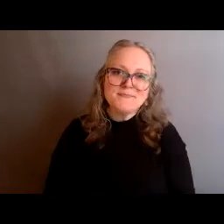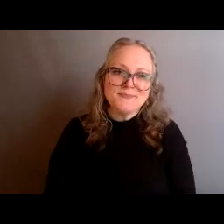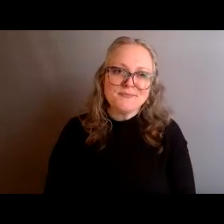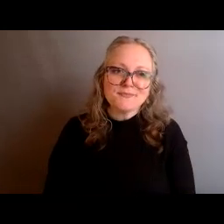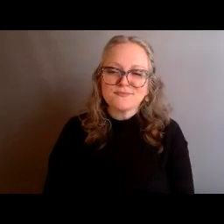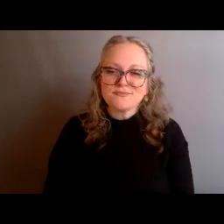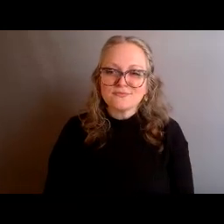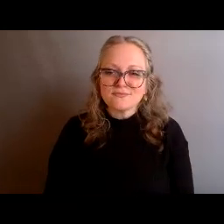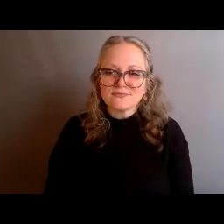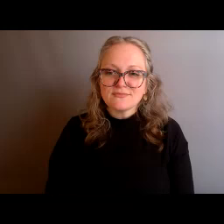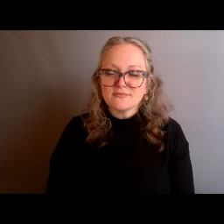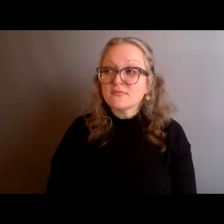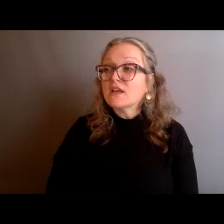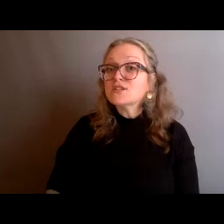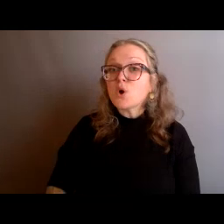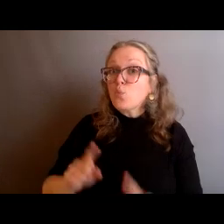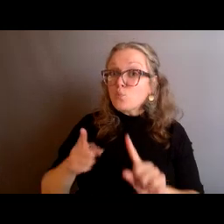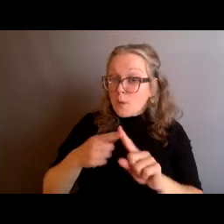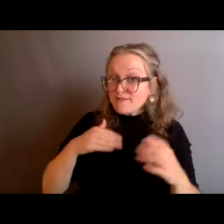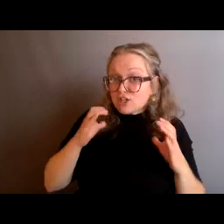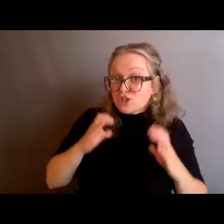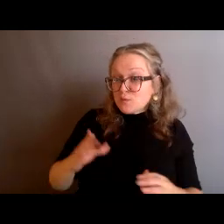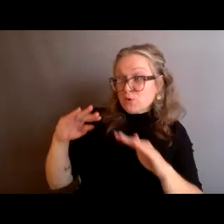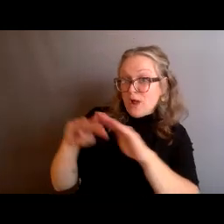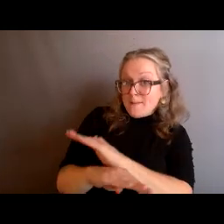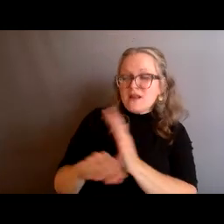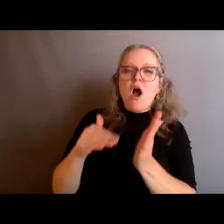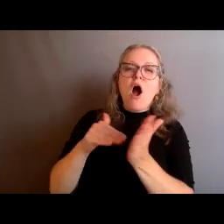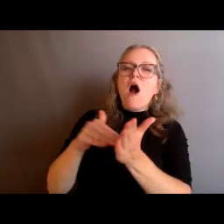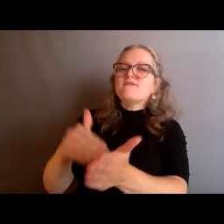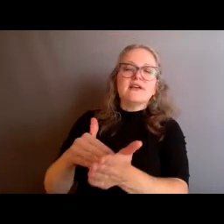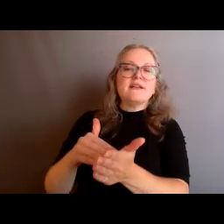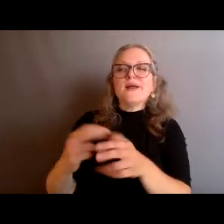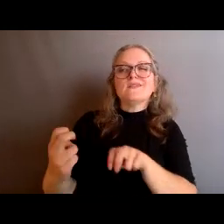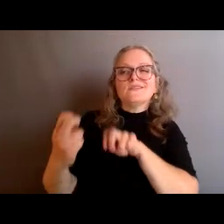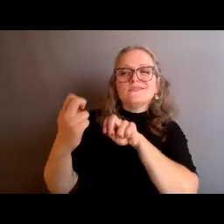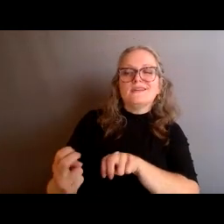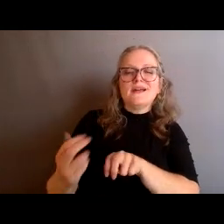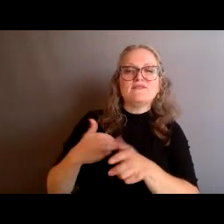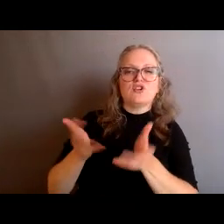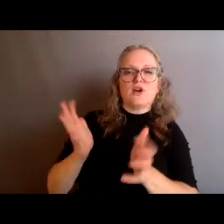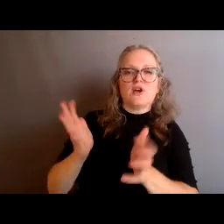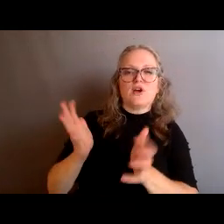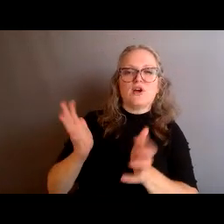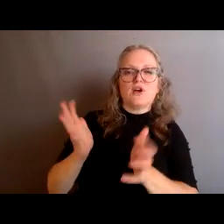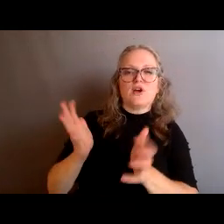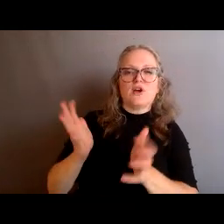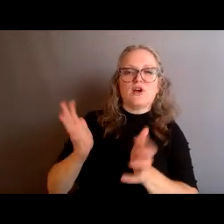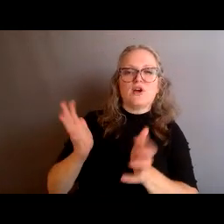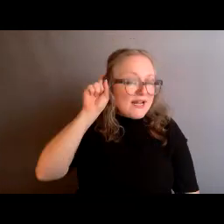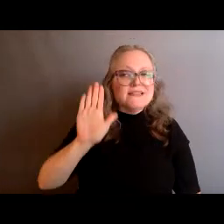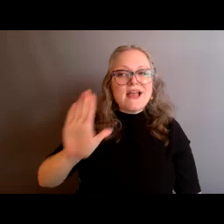So when we have consumers come in, there's a lot of times we have to have a conversation about hearing aids and expectations. Yes.